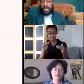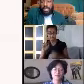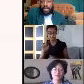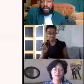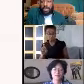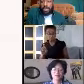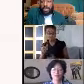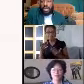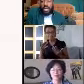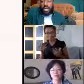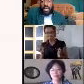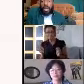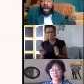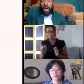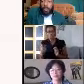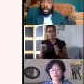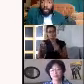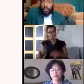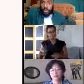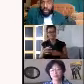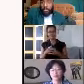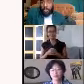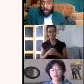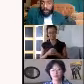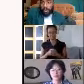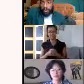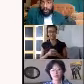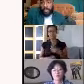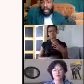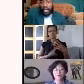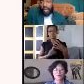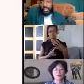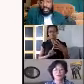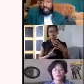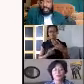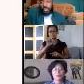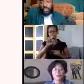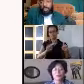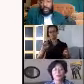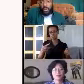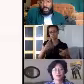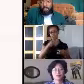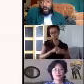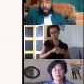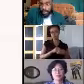and inclusion and not really thinking about equity, as a really important part to this.